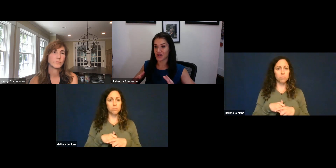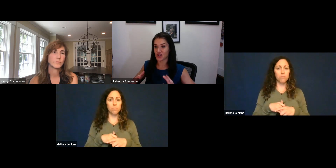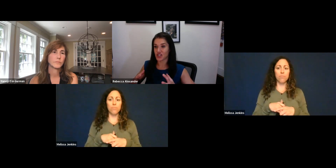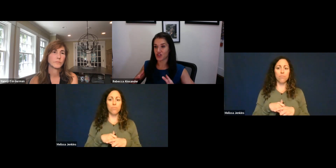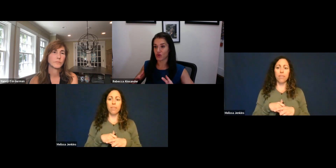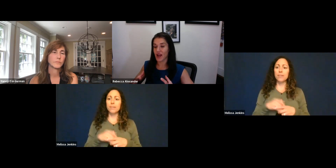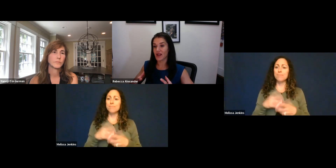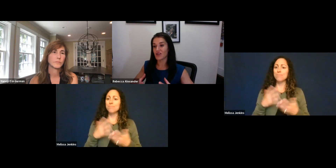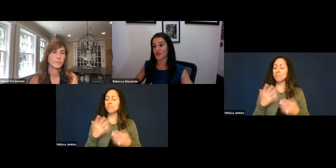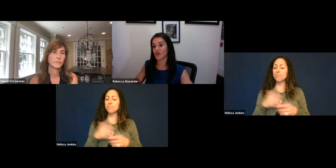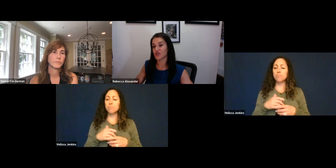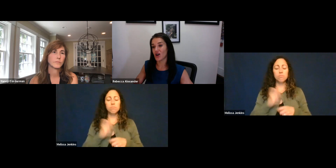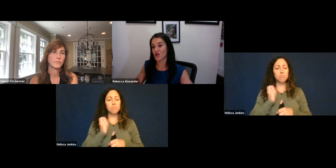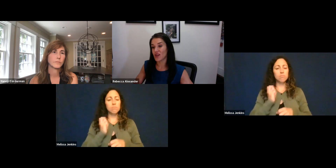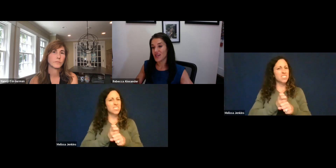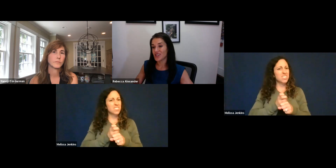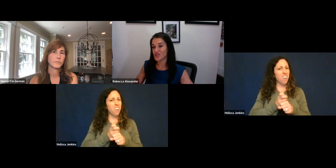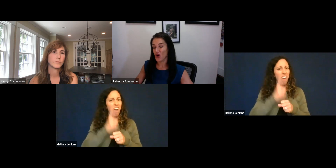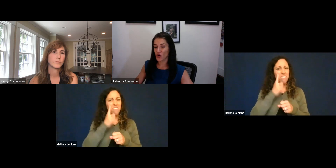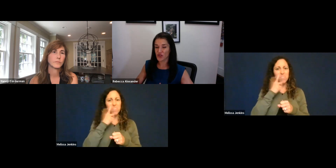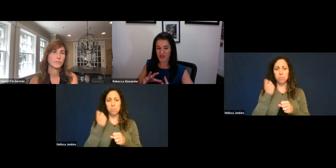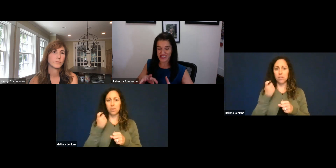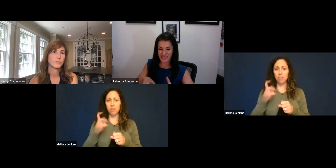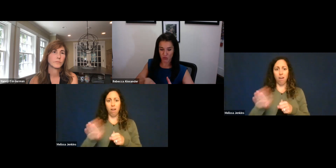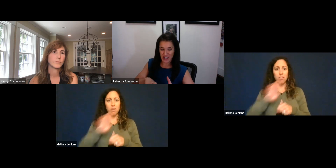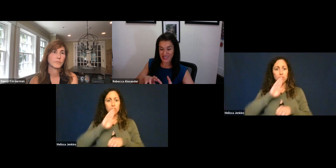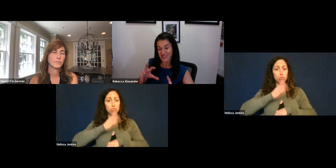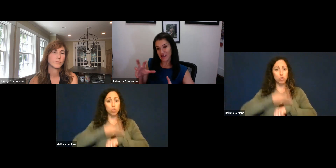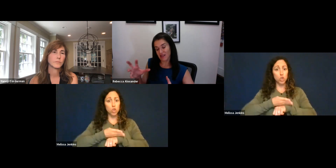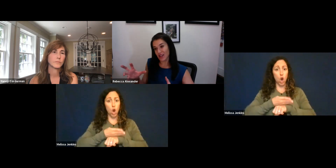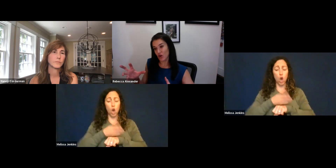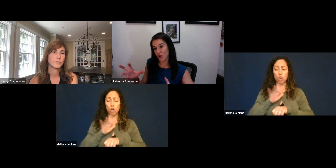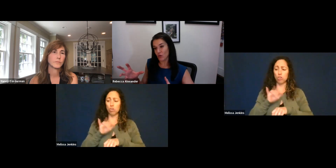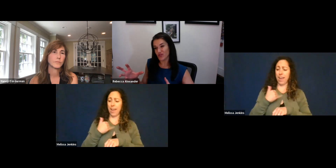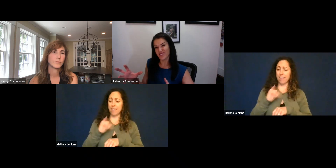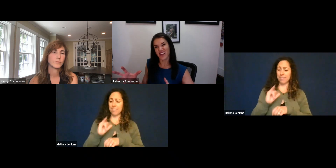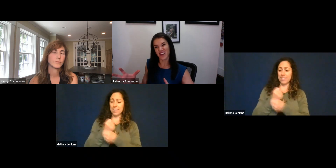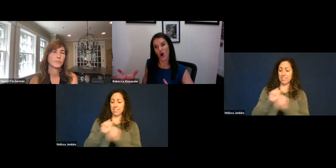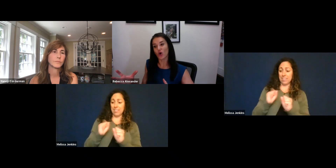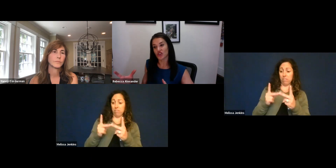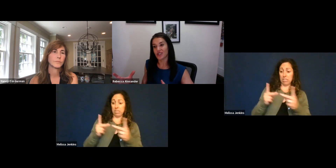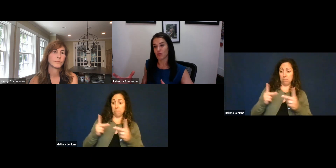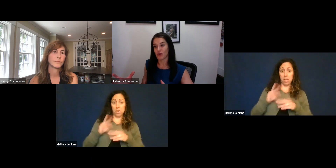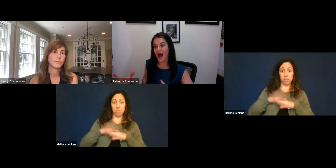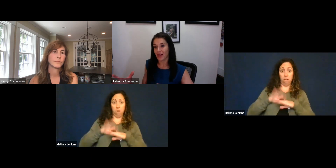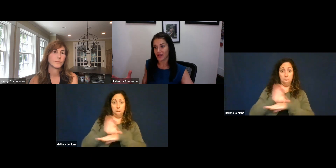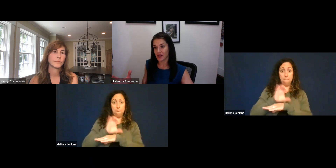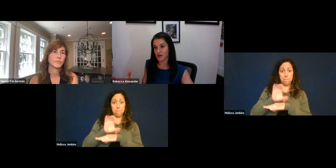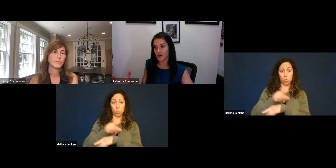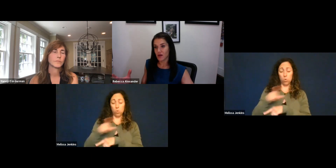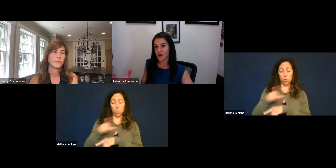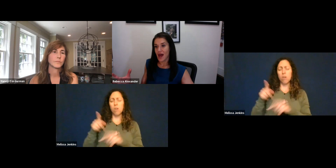that she's created for herself is also in some ways I think like almost like an alternate reality.